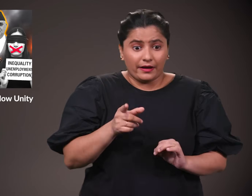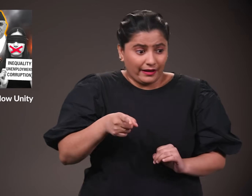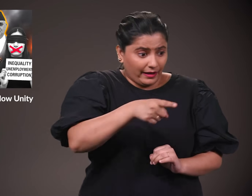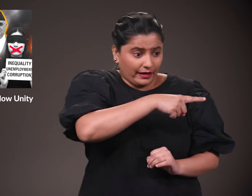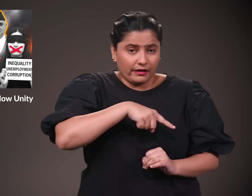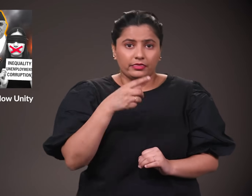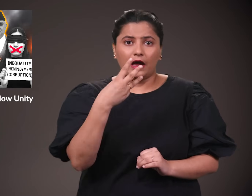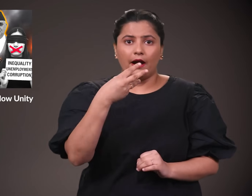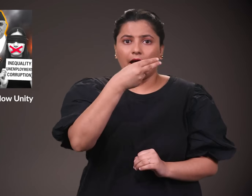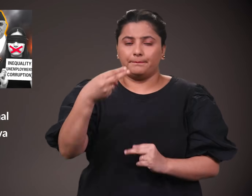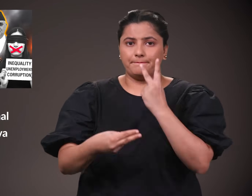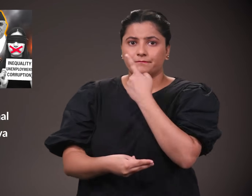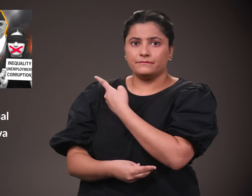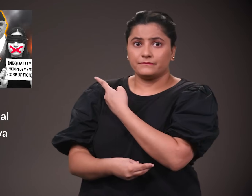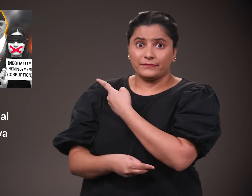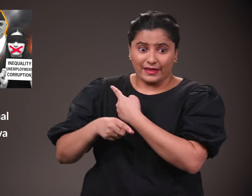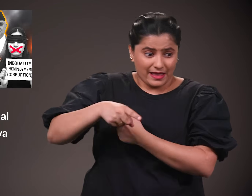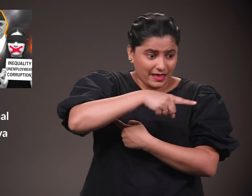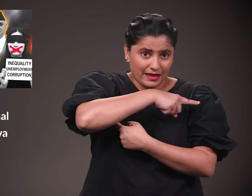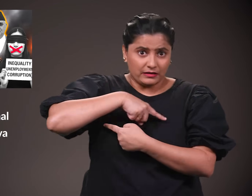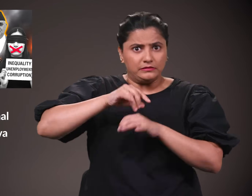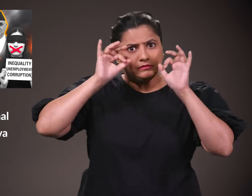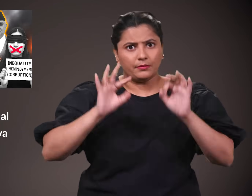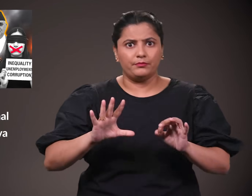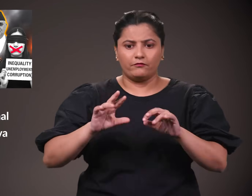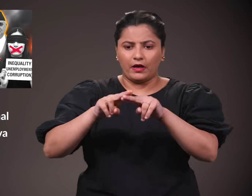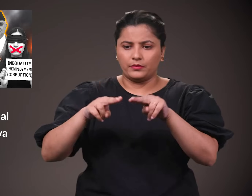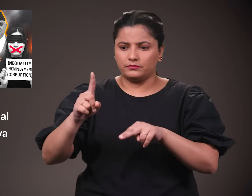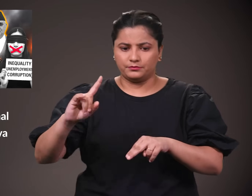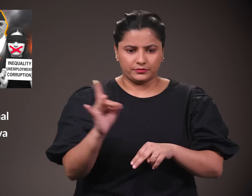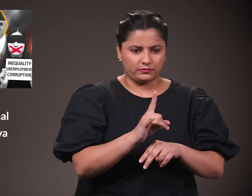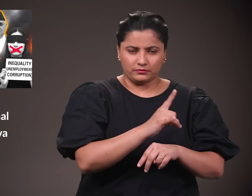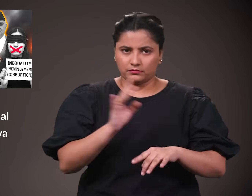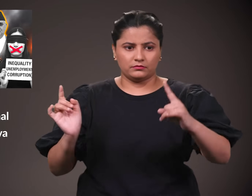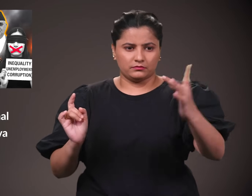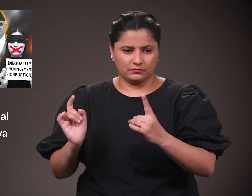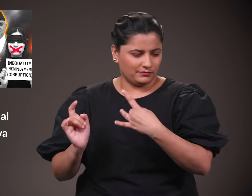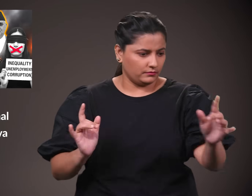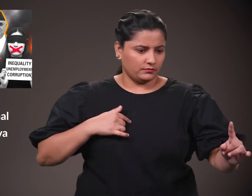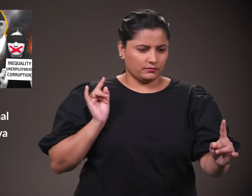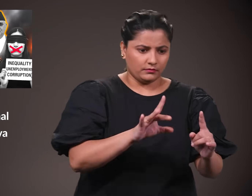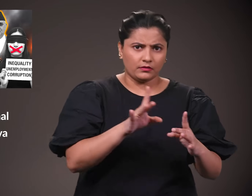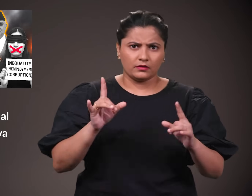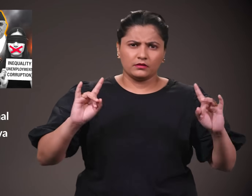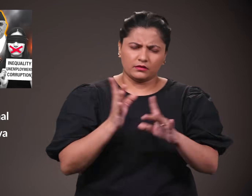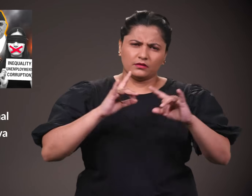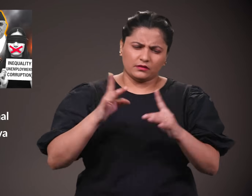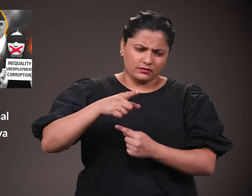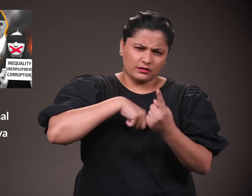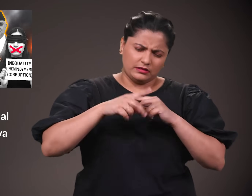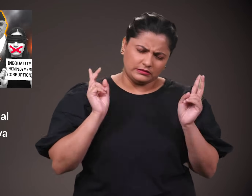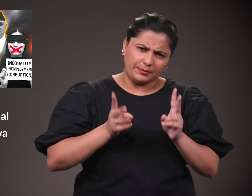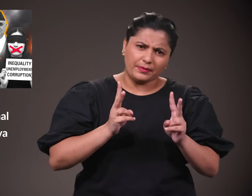Sometimes K.P. Sharma becomes the Prime Minister, sometimes Pushp Kamal Dahal, and sometimes Sher Bahadur Deuba.